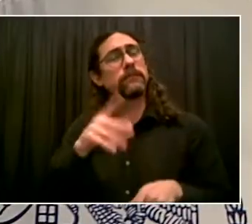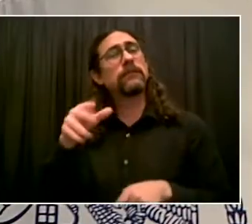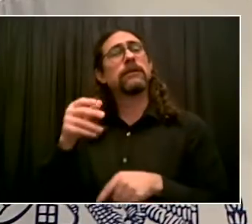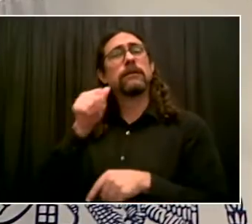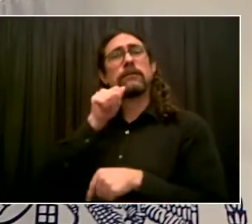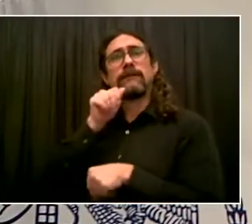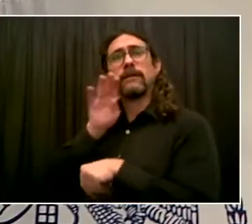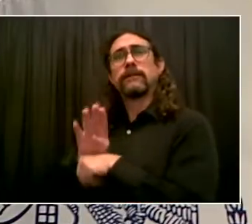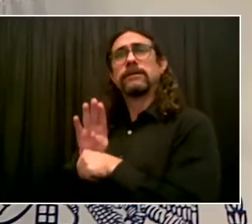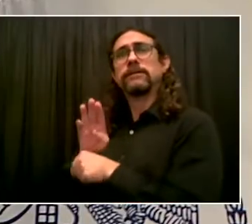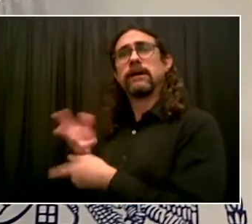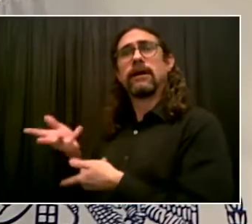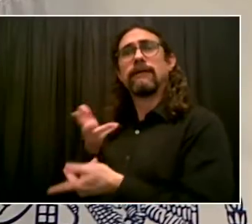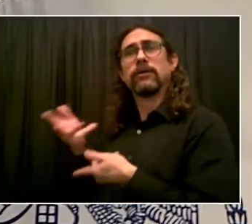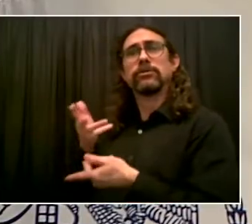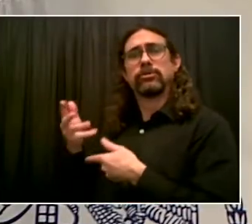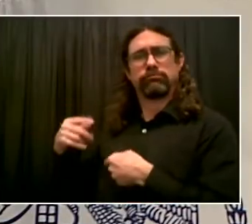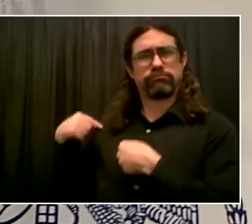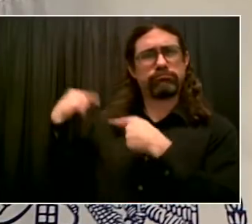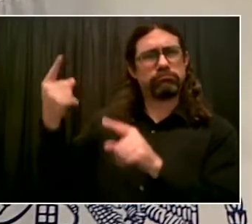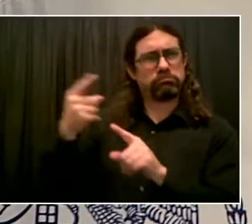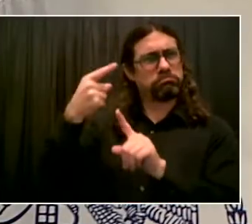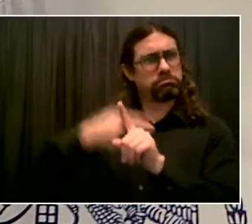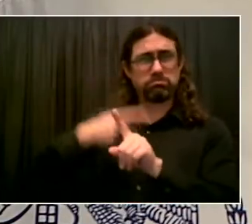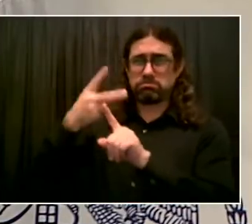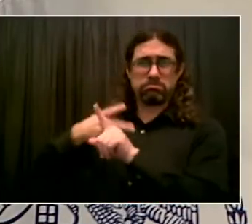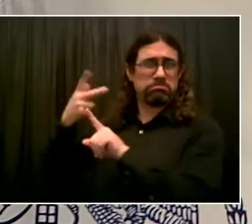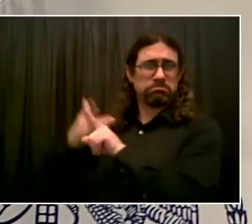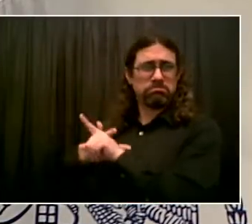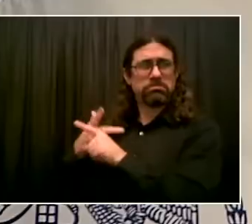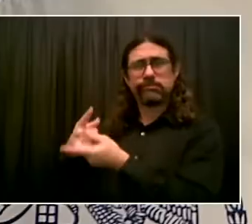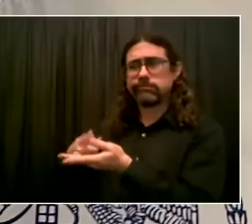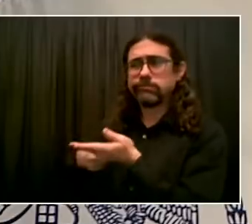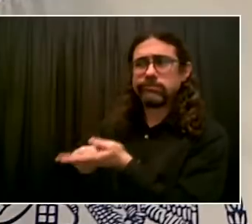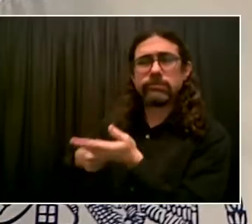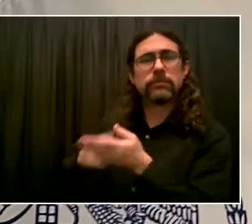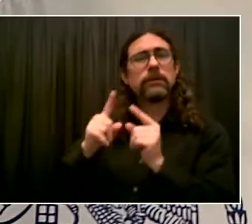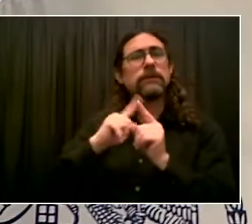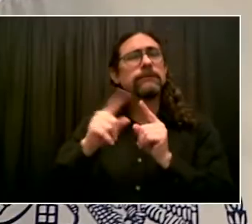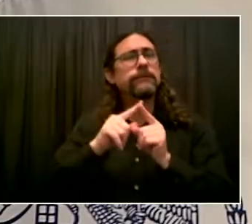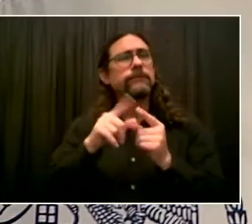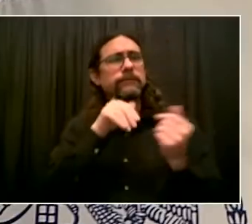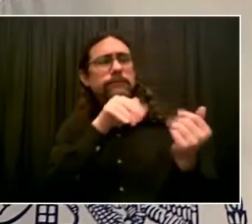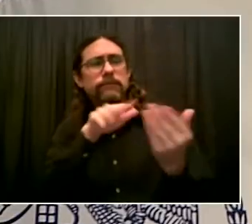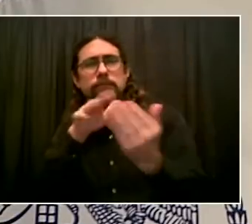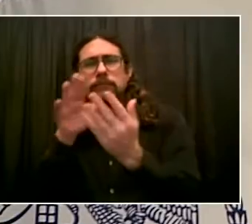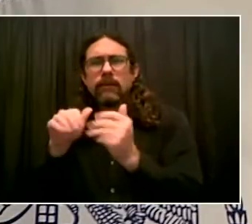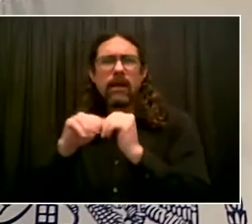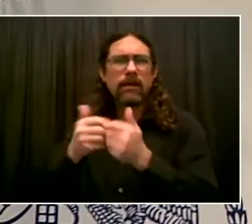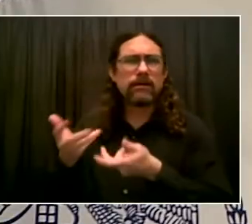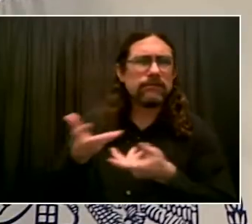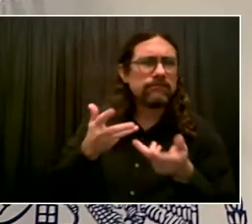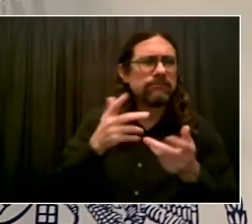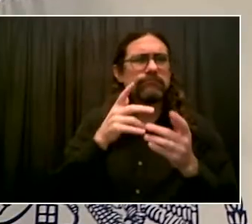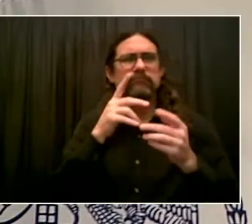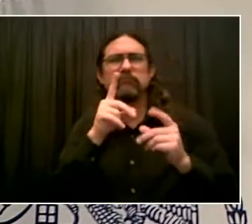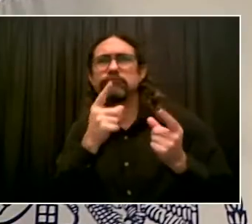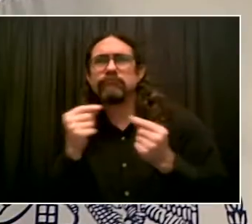GO ACBK MONTHS AND MONTHS ABOUT THE DIFFERENT APPROACHES. WE BASED OUR THINKING ON A